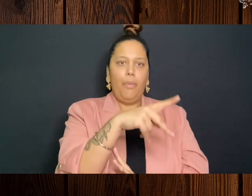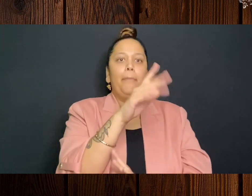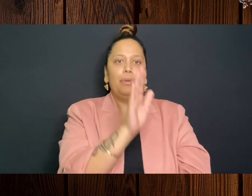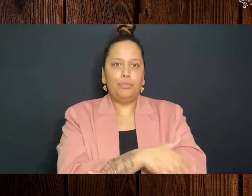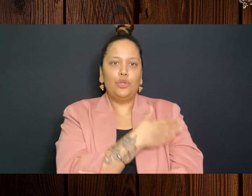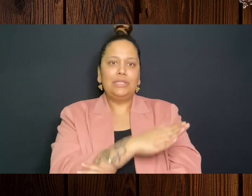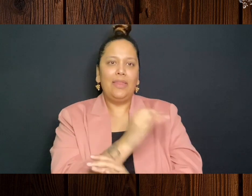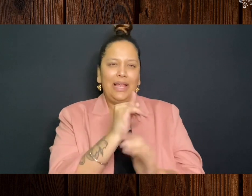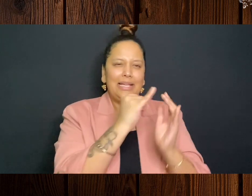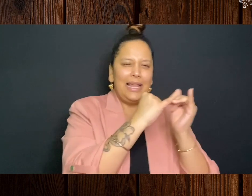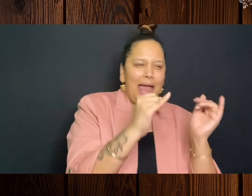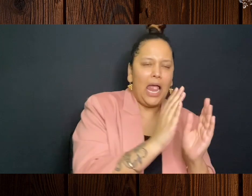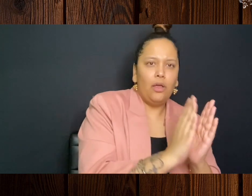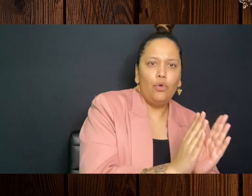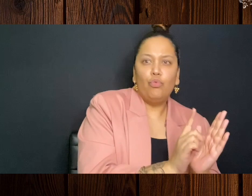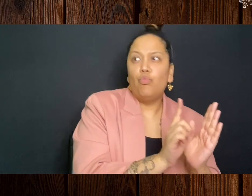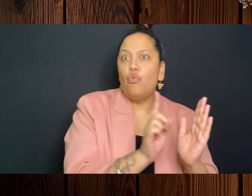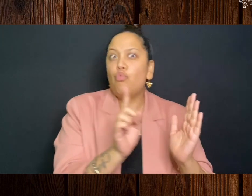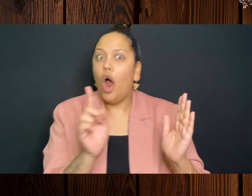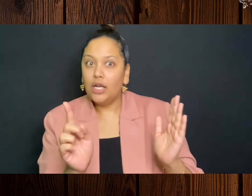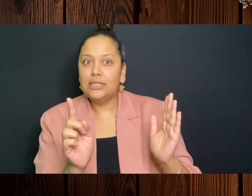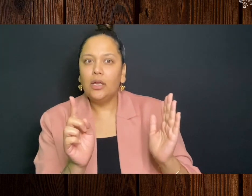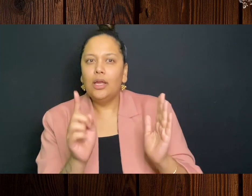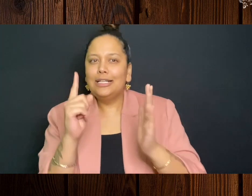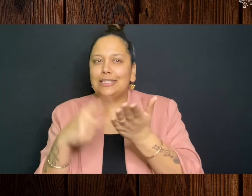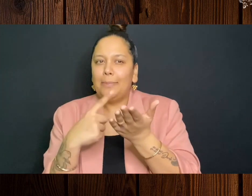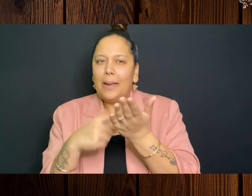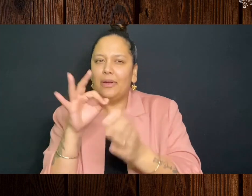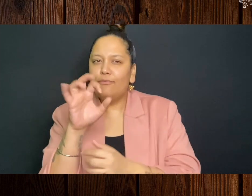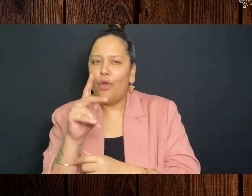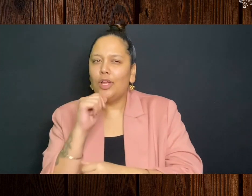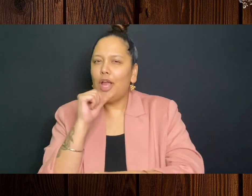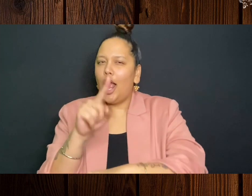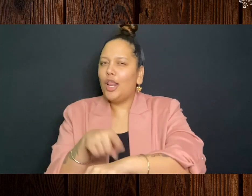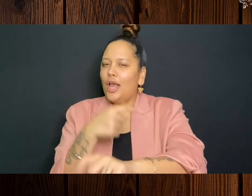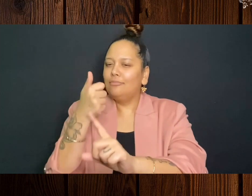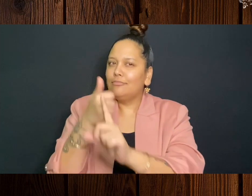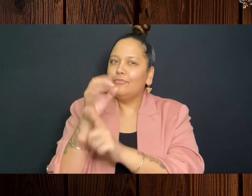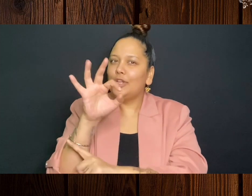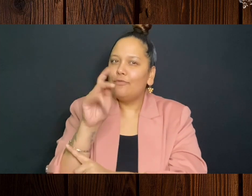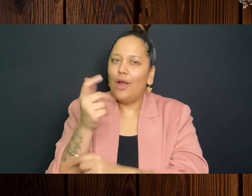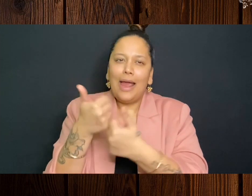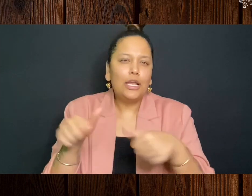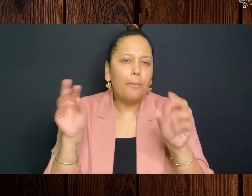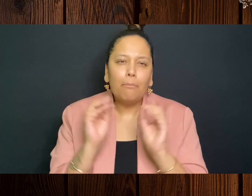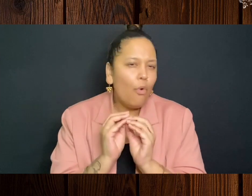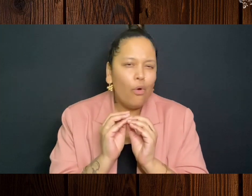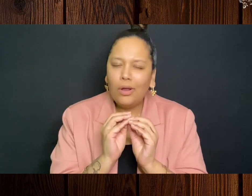you cross, sometimes where folk is no longer folk anymore.